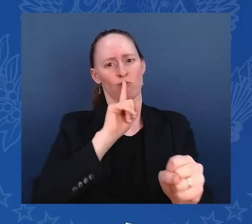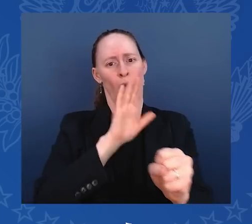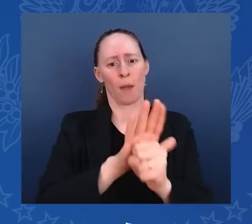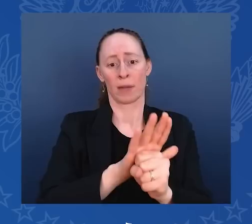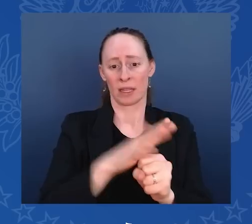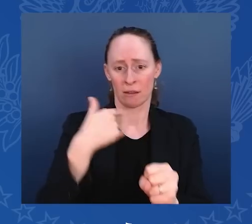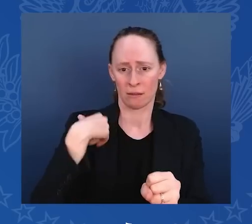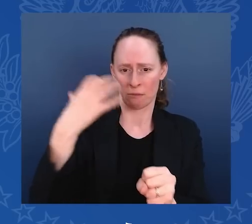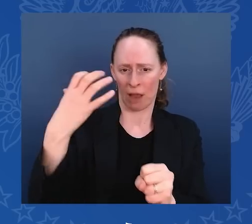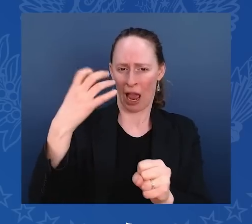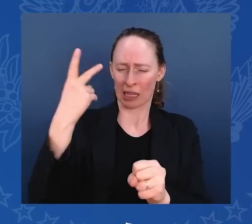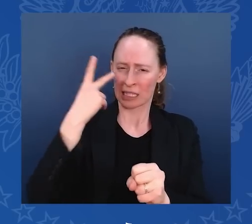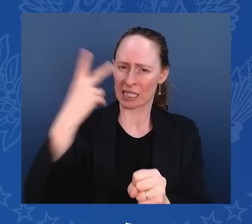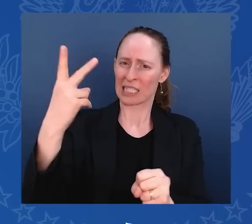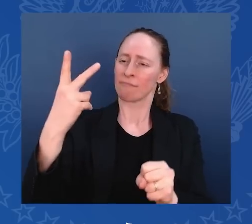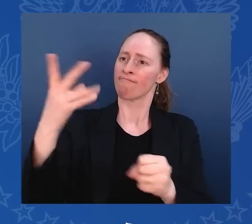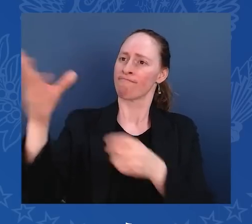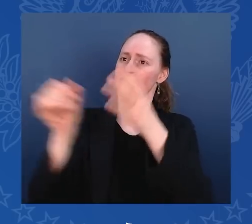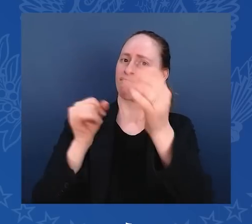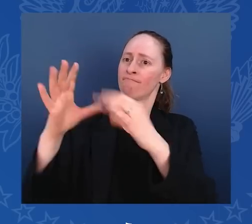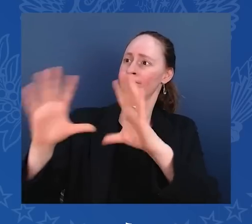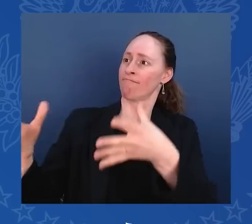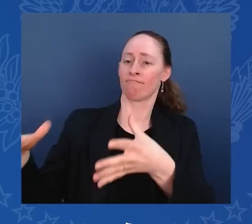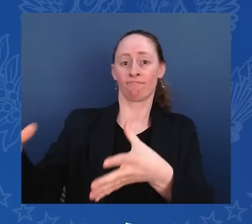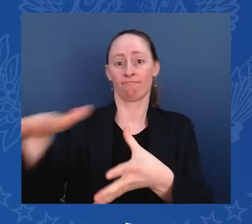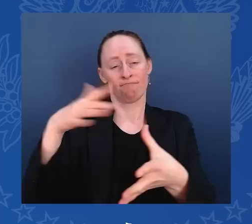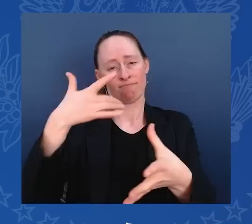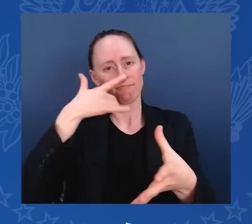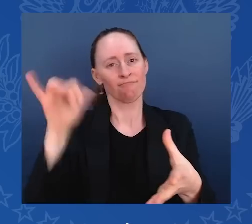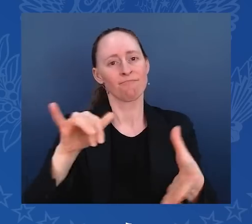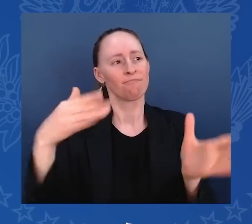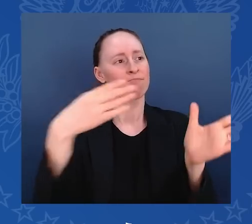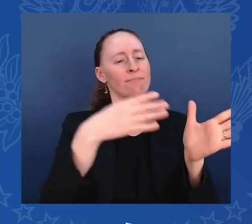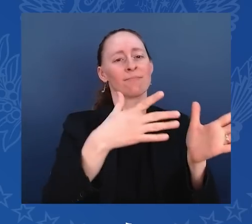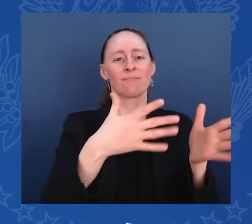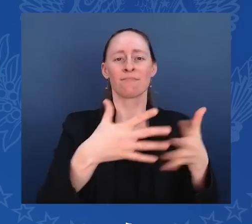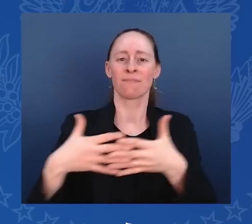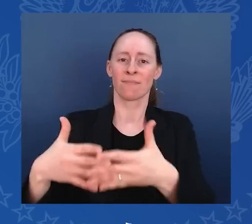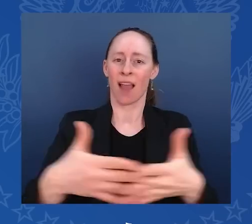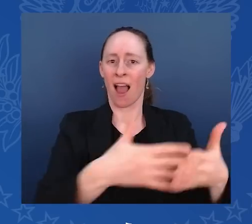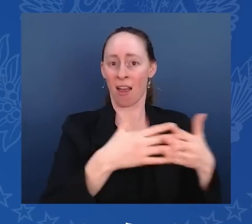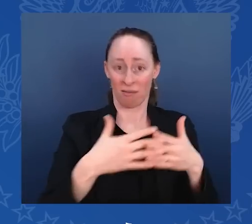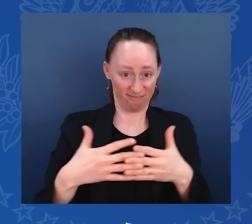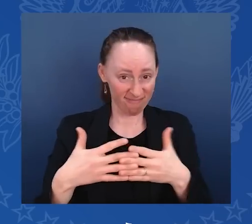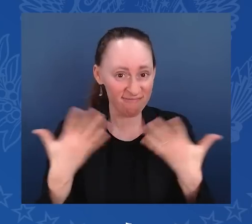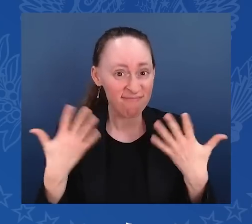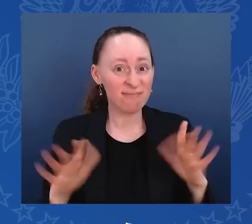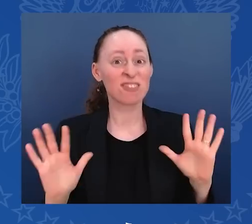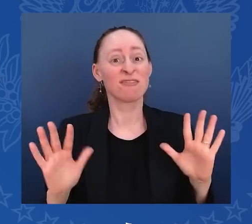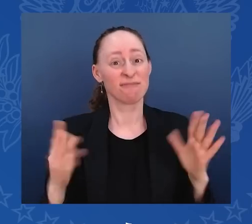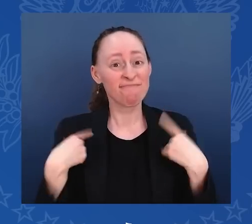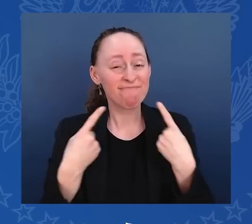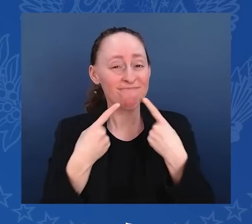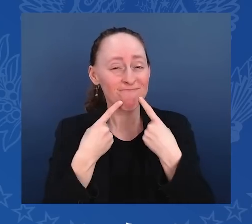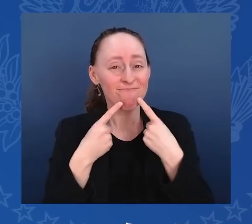And I'm proud we've kept our commitment, with the help of these two men and many others, bolstering confidence in judicial decision-making and outcomes.